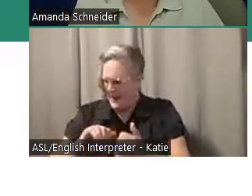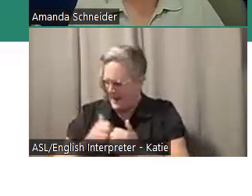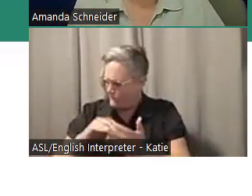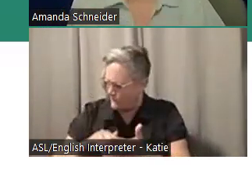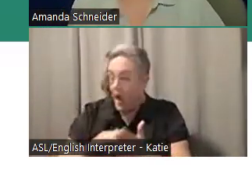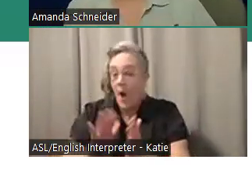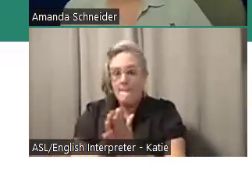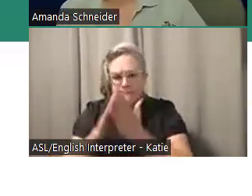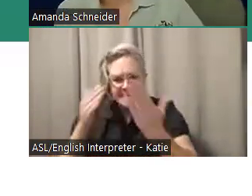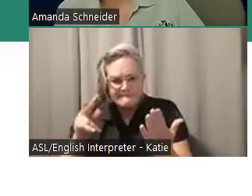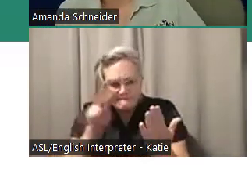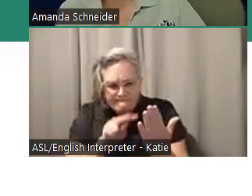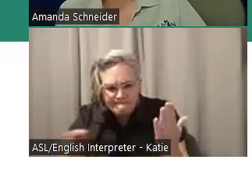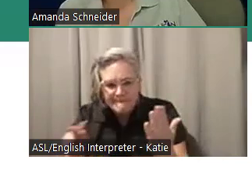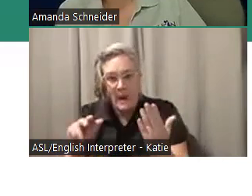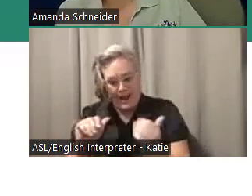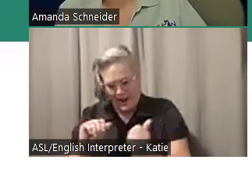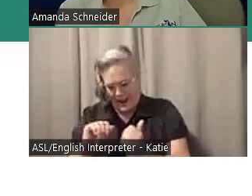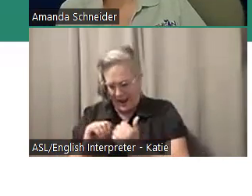The title of that book is How to Make a Kite.